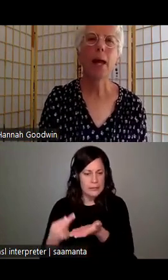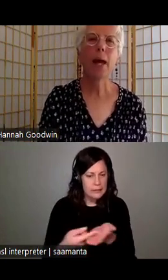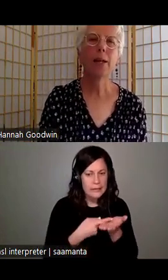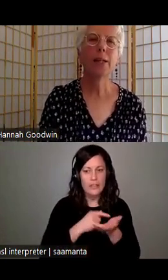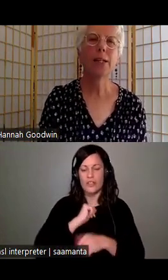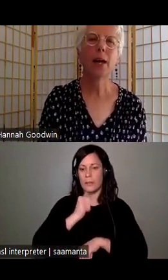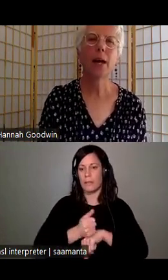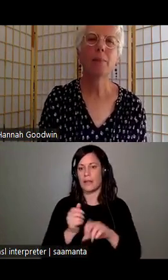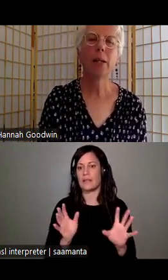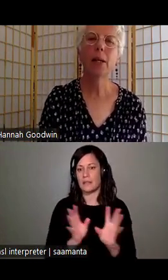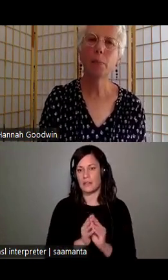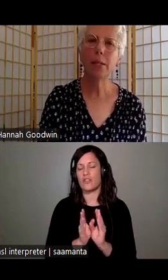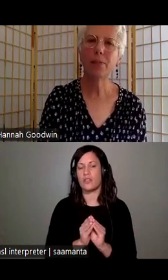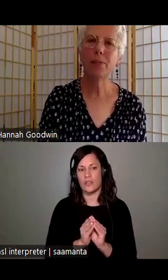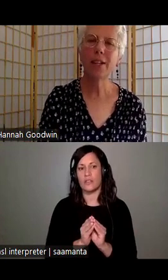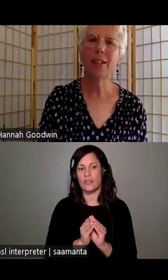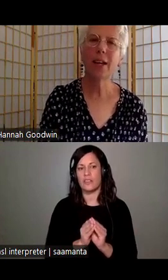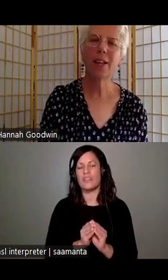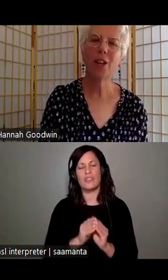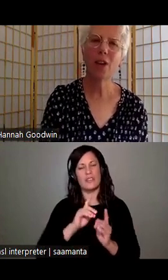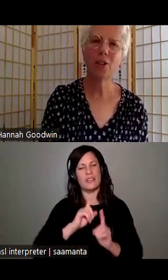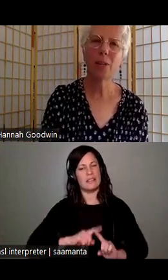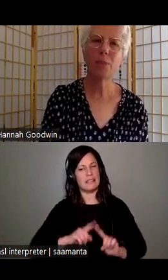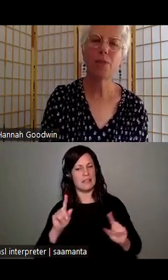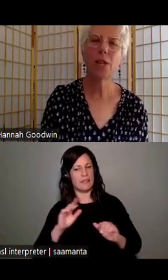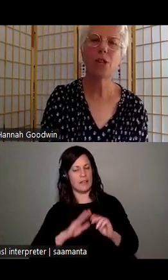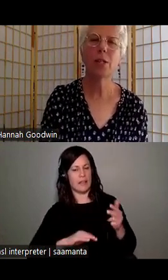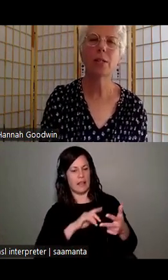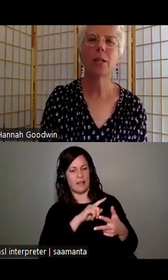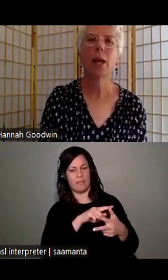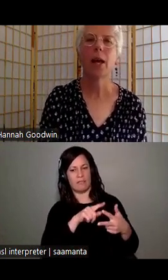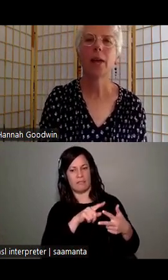and a little bit different than the other types of sessions